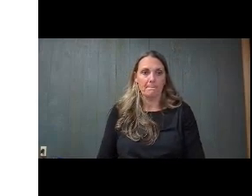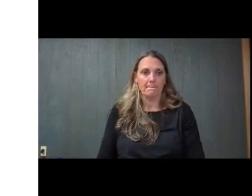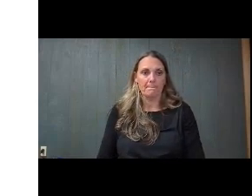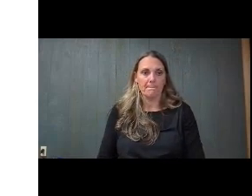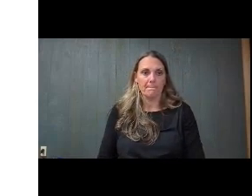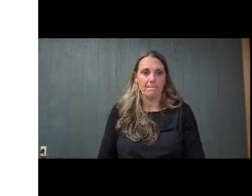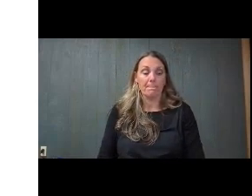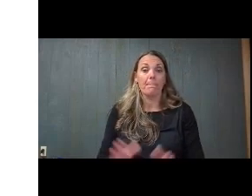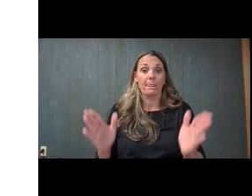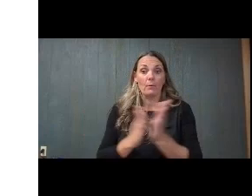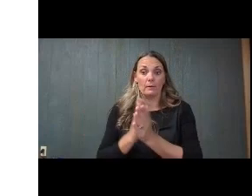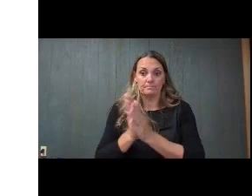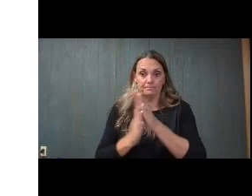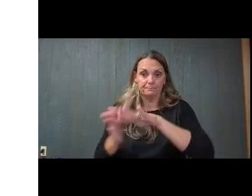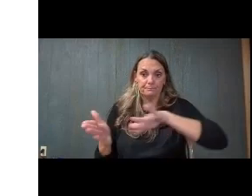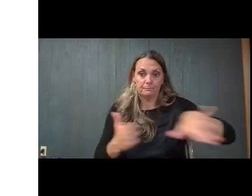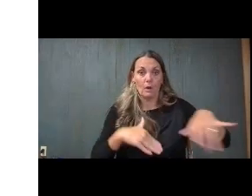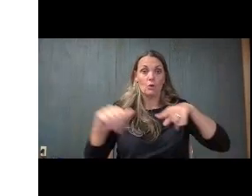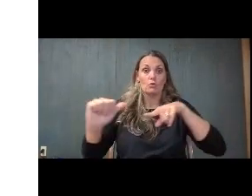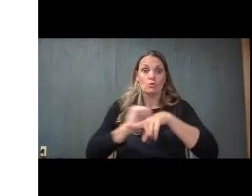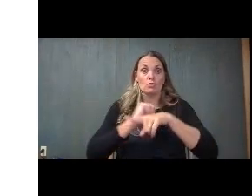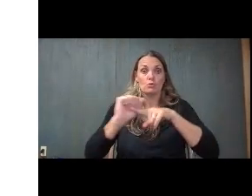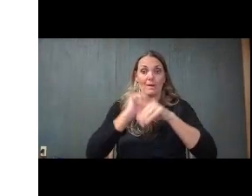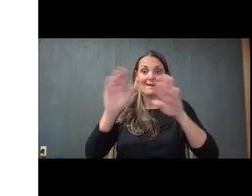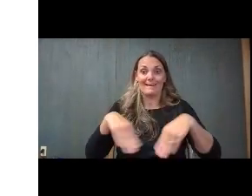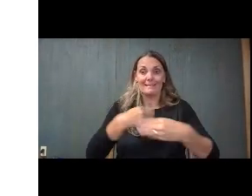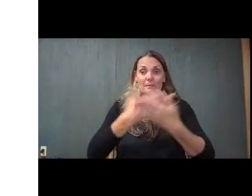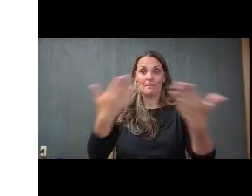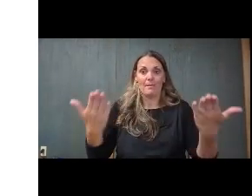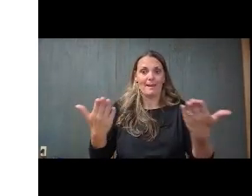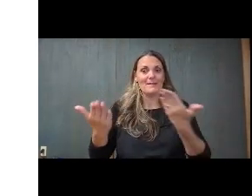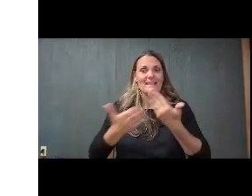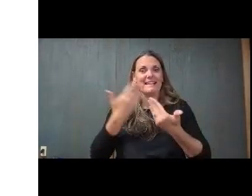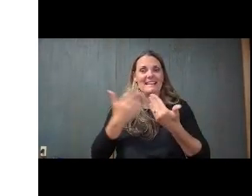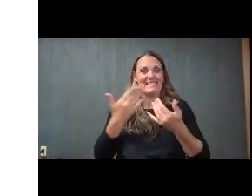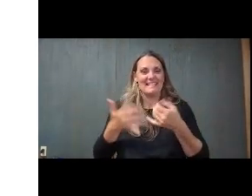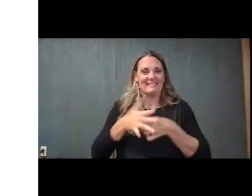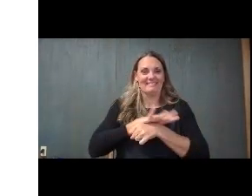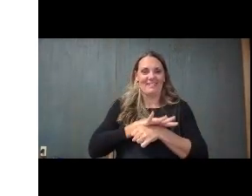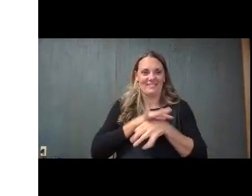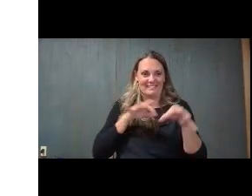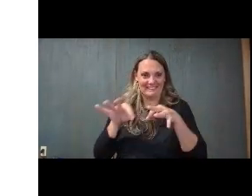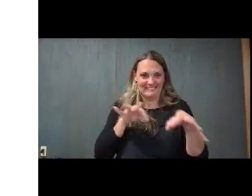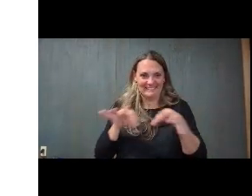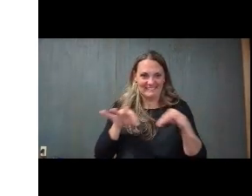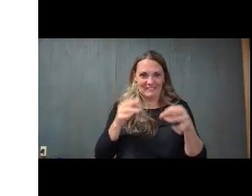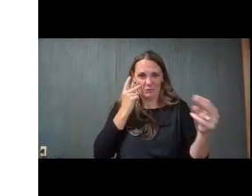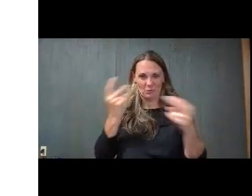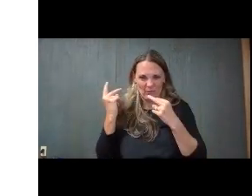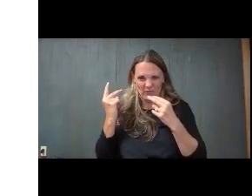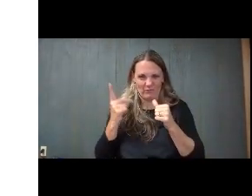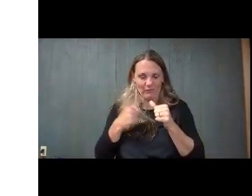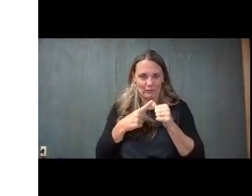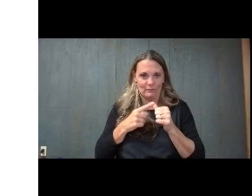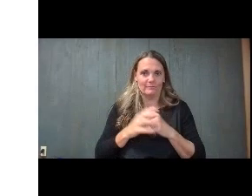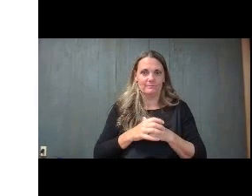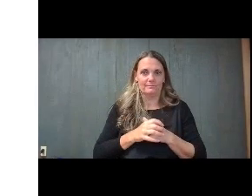Okay training and supply costs are much easier to cover, so let's review that first.